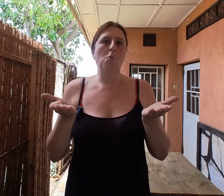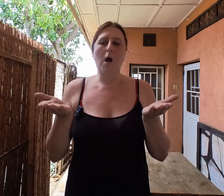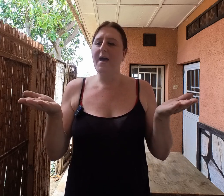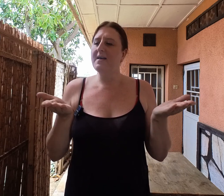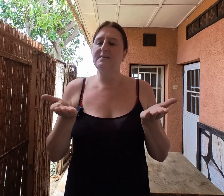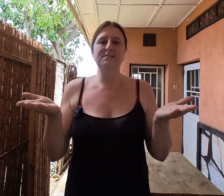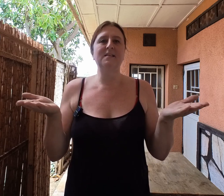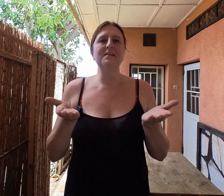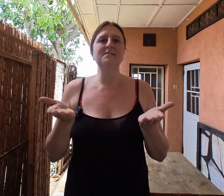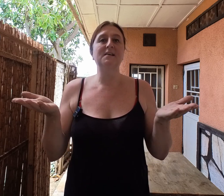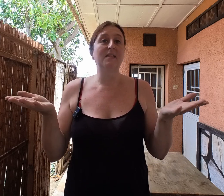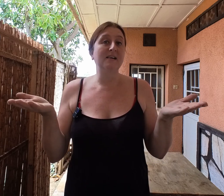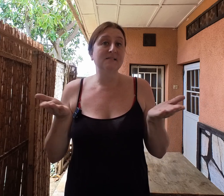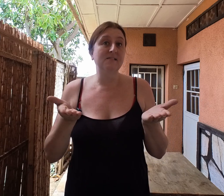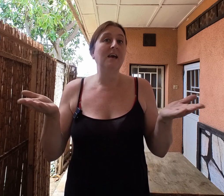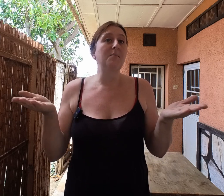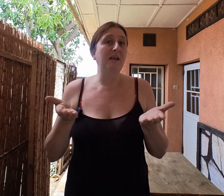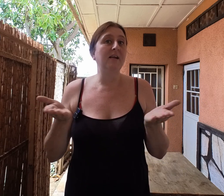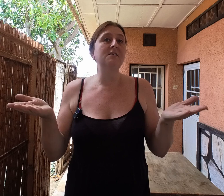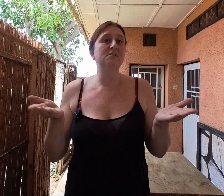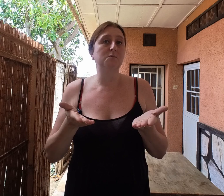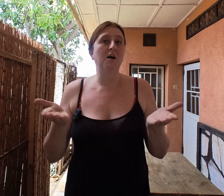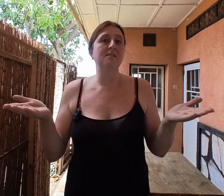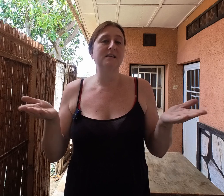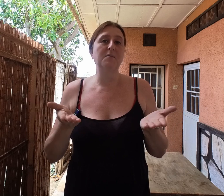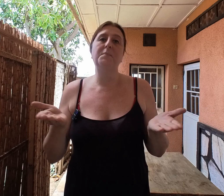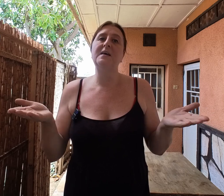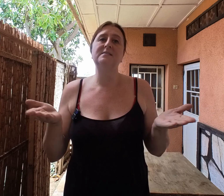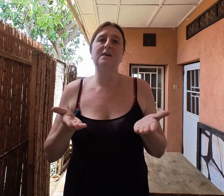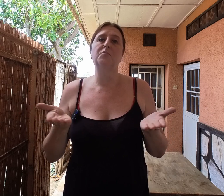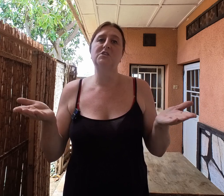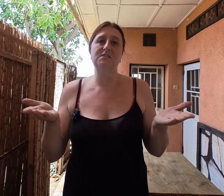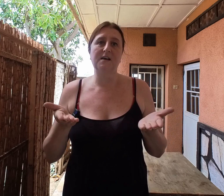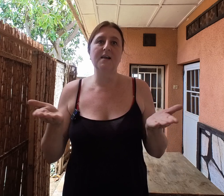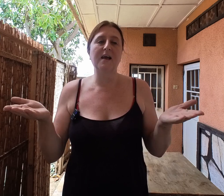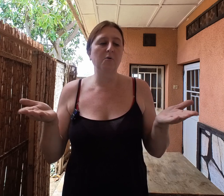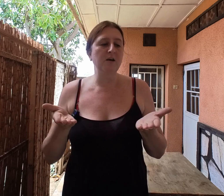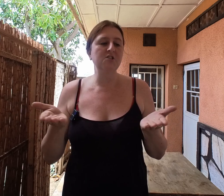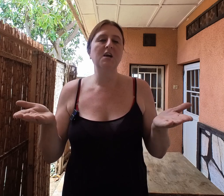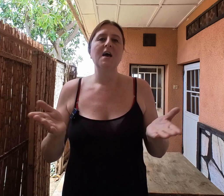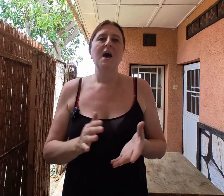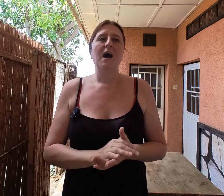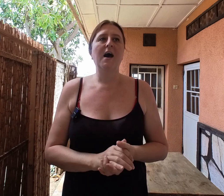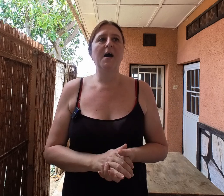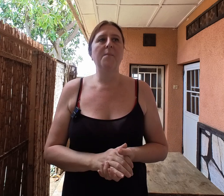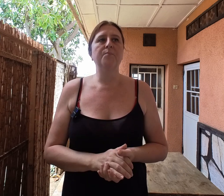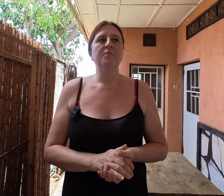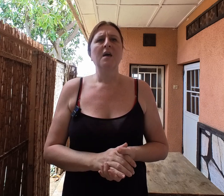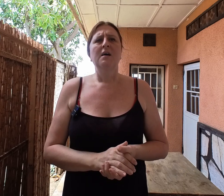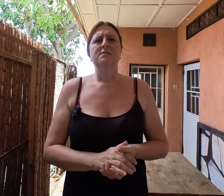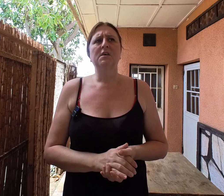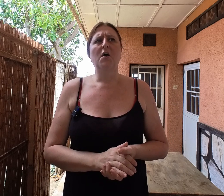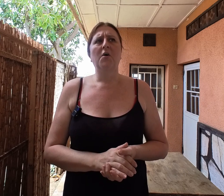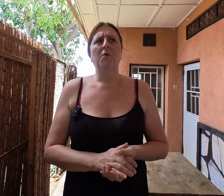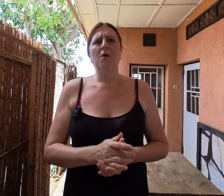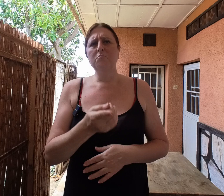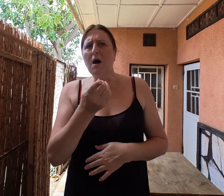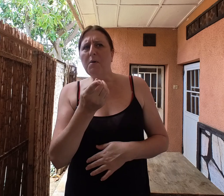for 'where,' is this. That is the same in English as well, same in BSL, British Sign Language. So,